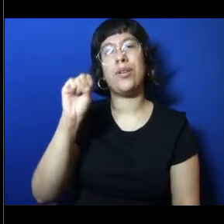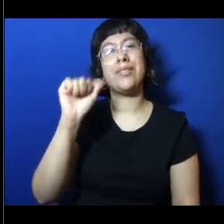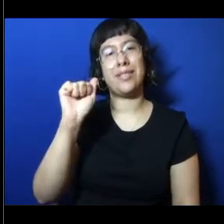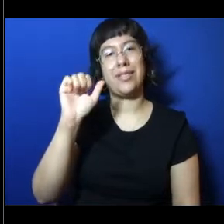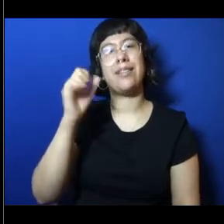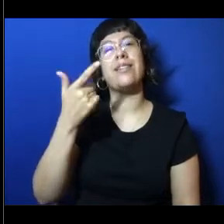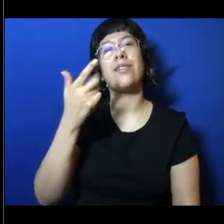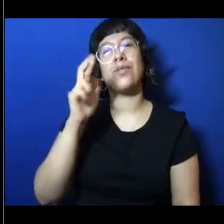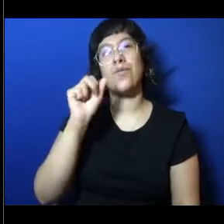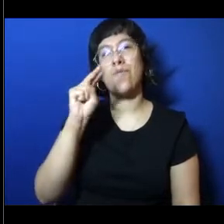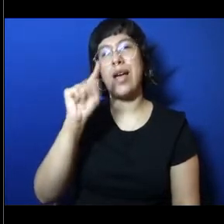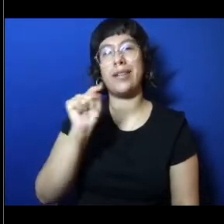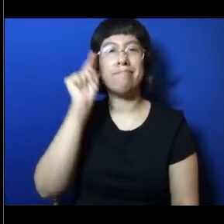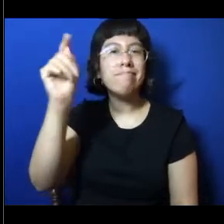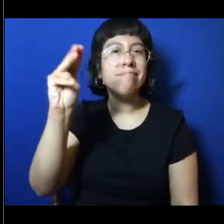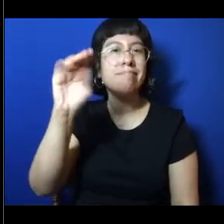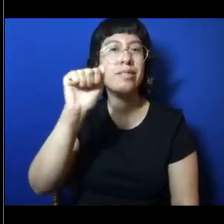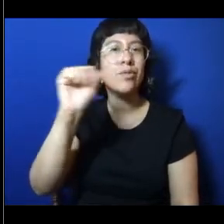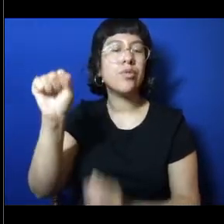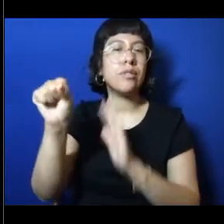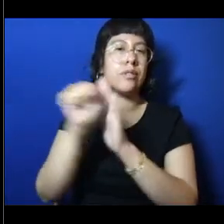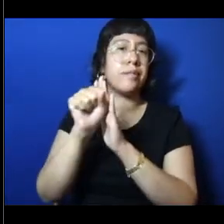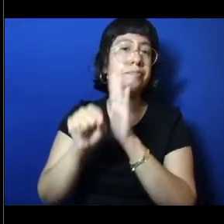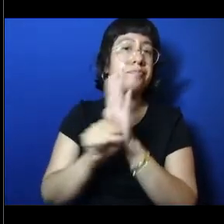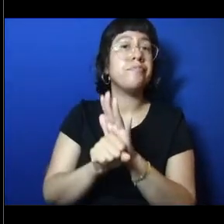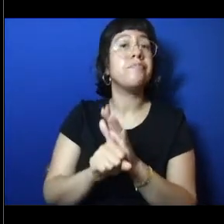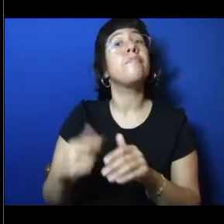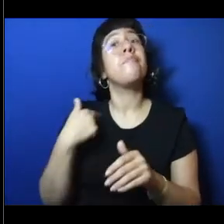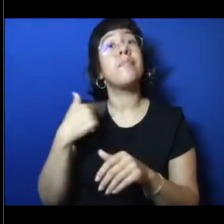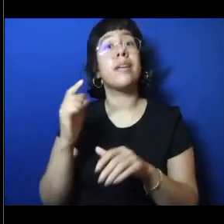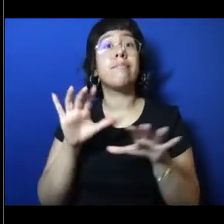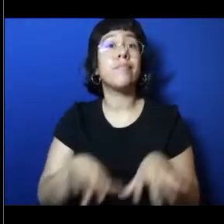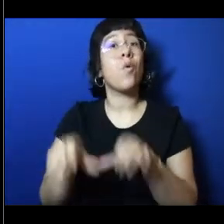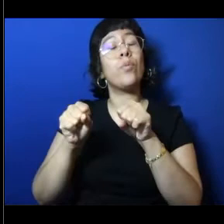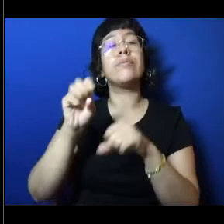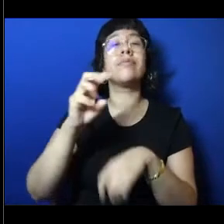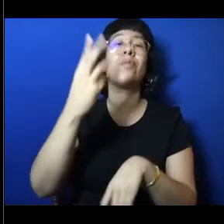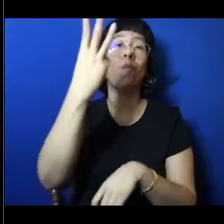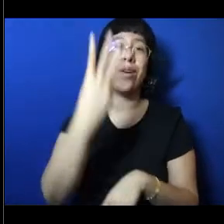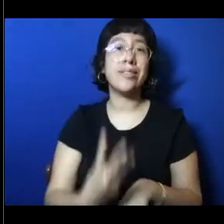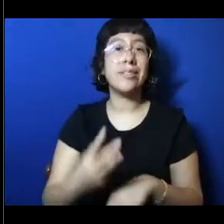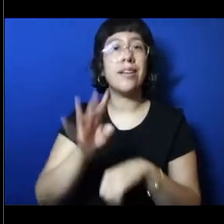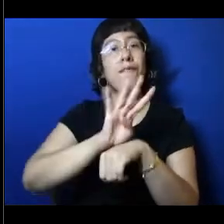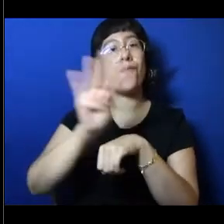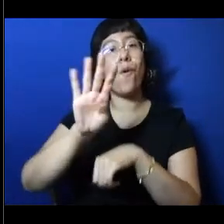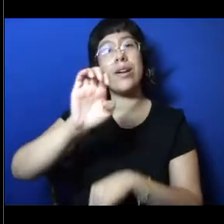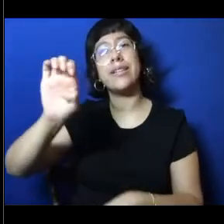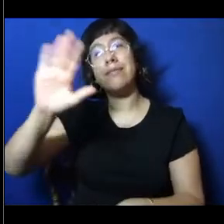NOAA Live webinars are being offered most Wednesdays during the school year at 4:00 pm eastern time. To get more information